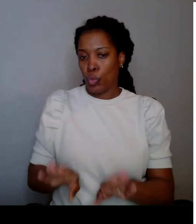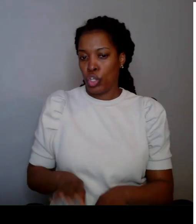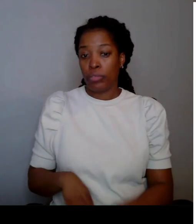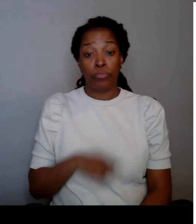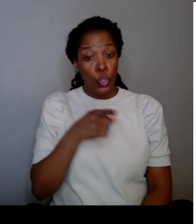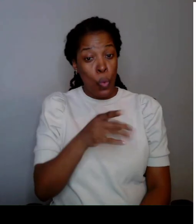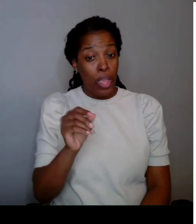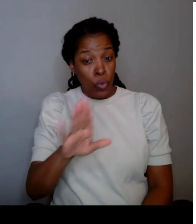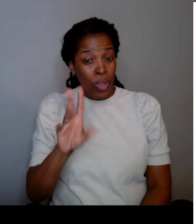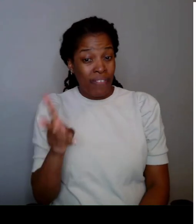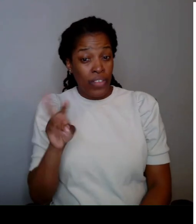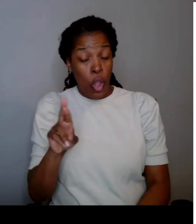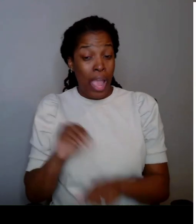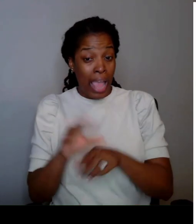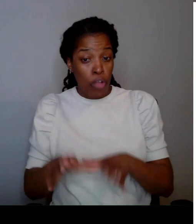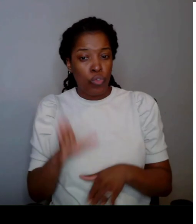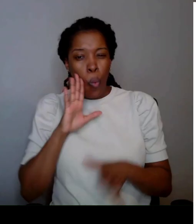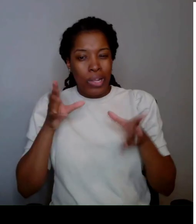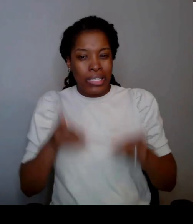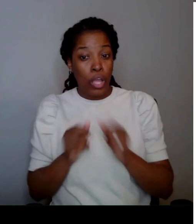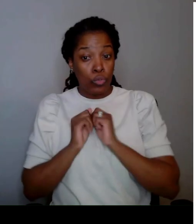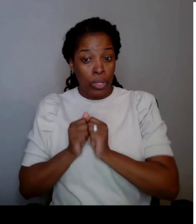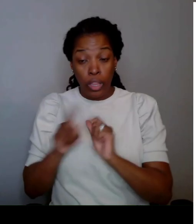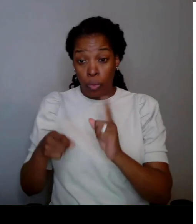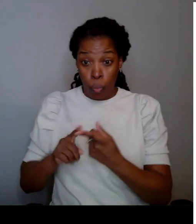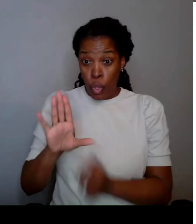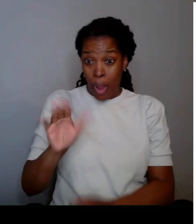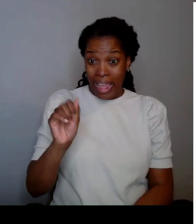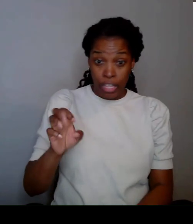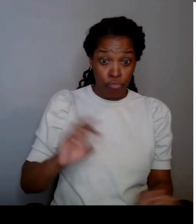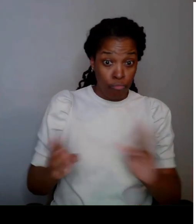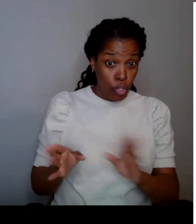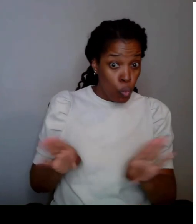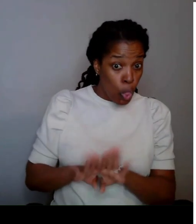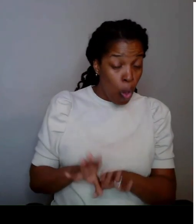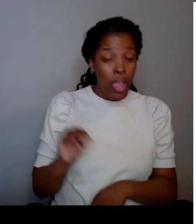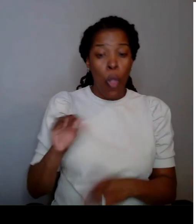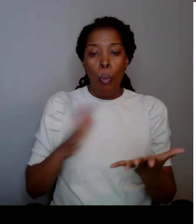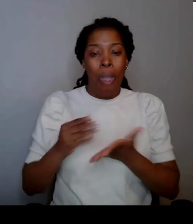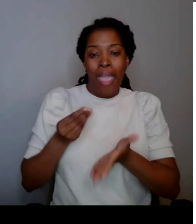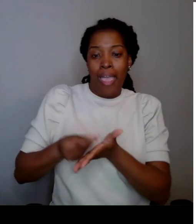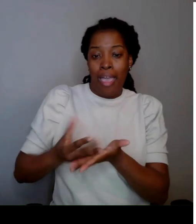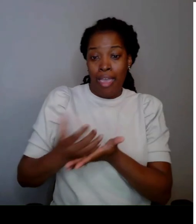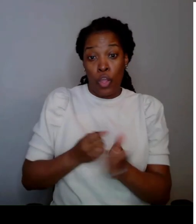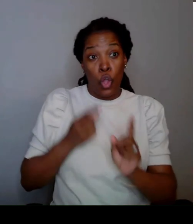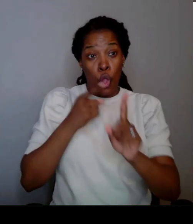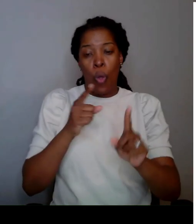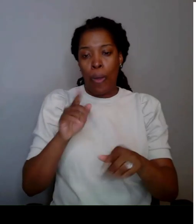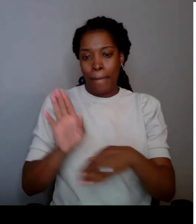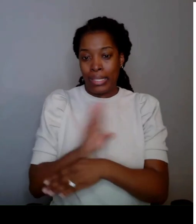and what income goal your business should meet. While your business grows, your VR counselor and business vendor